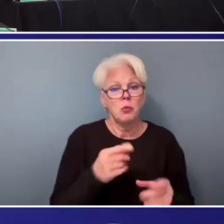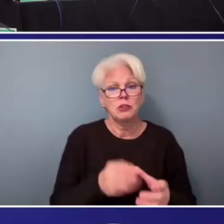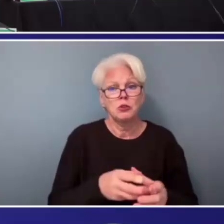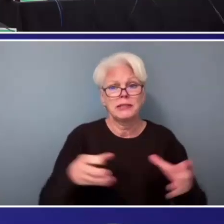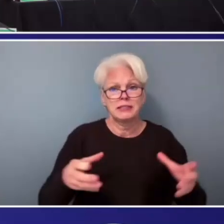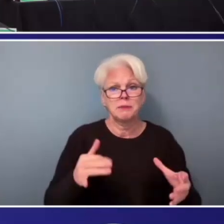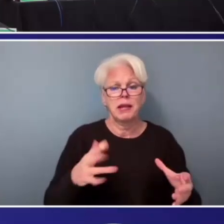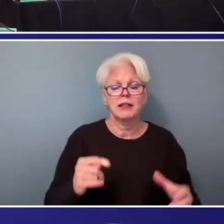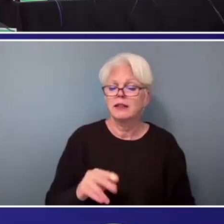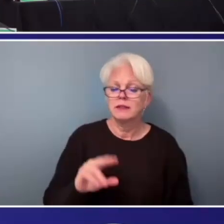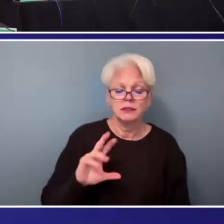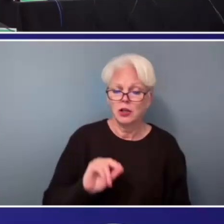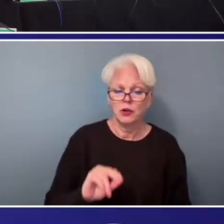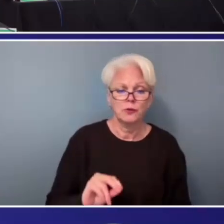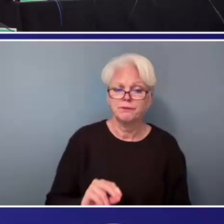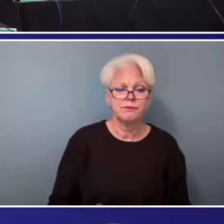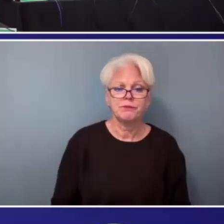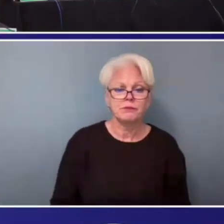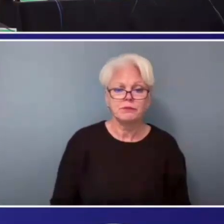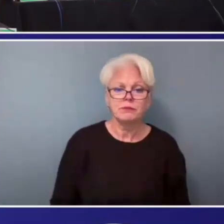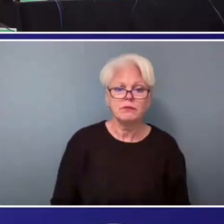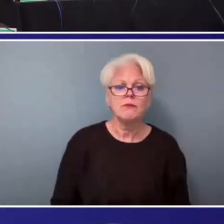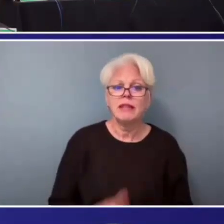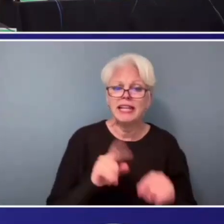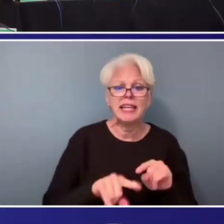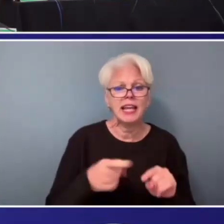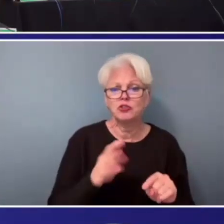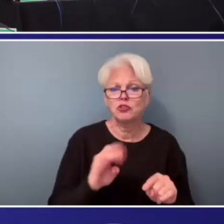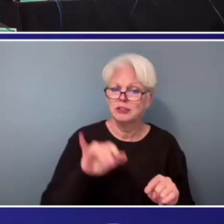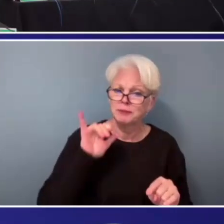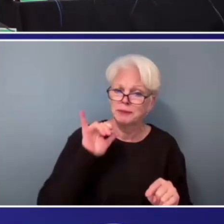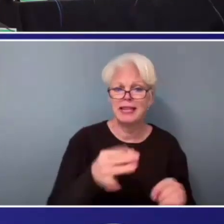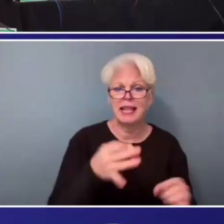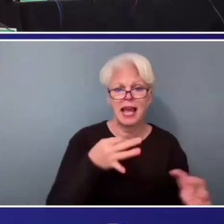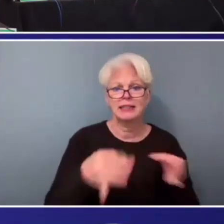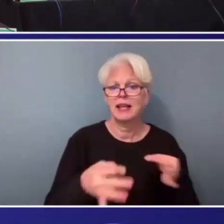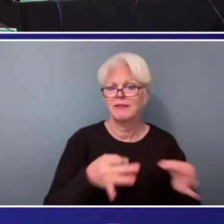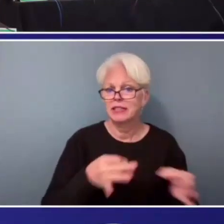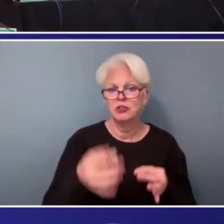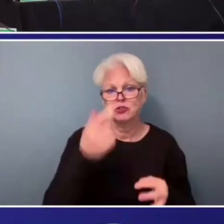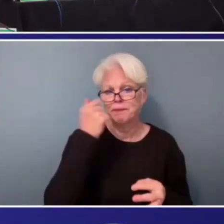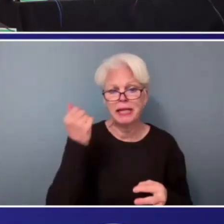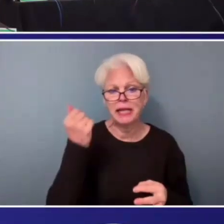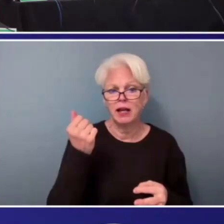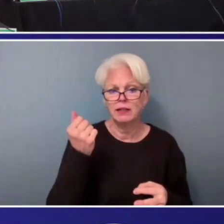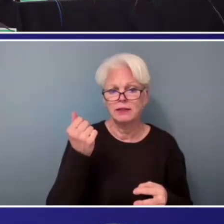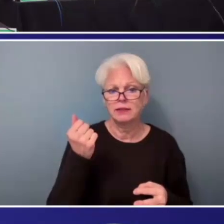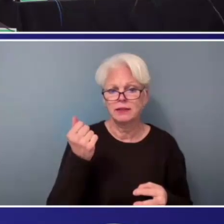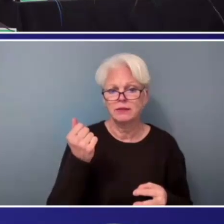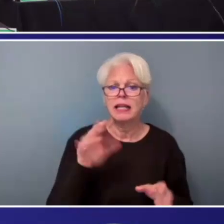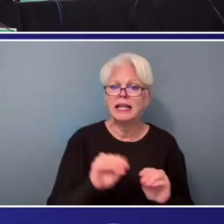No. So it can't just be that definition because it's, it's clear Congress meant for